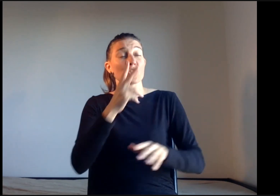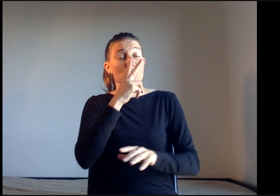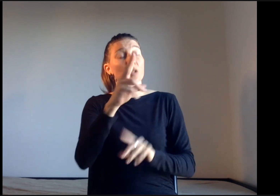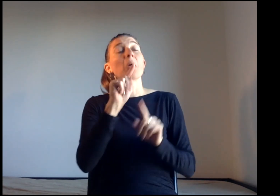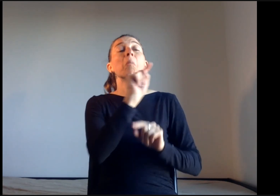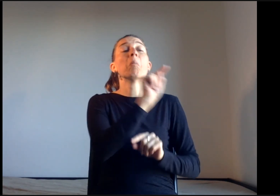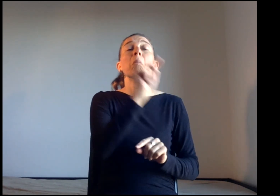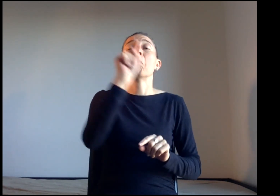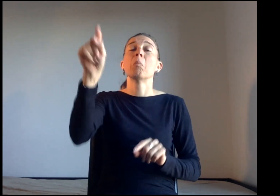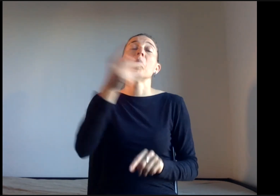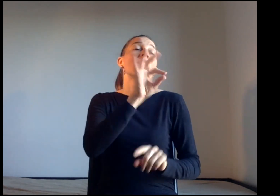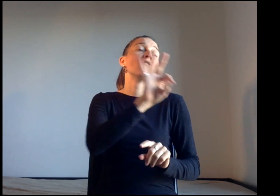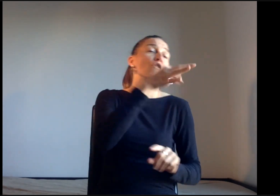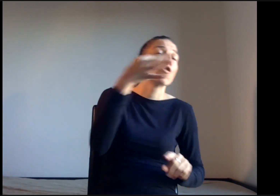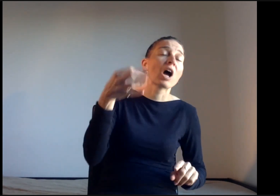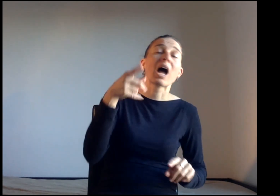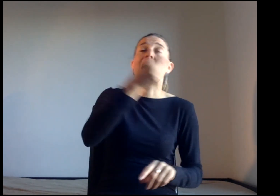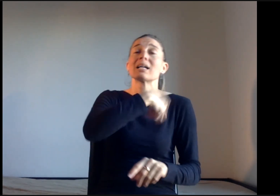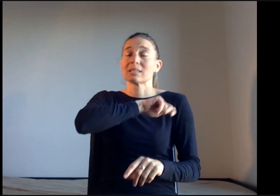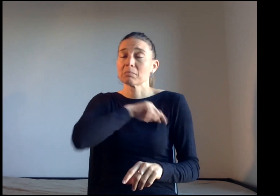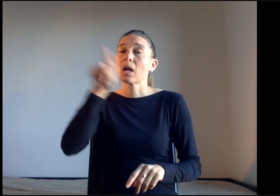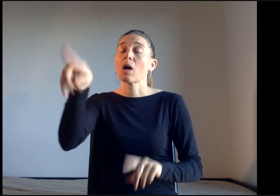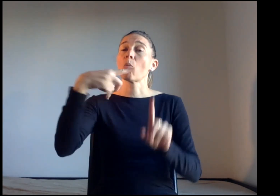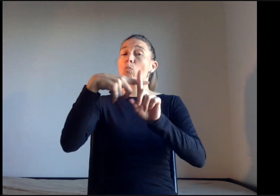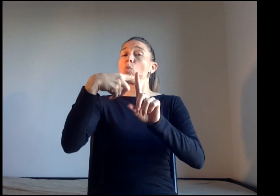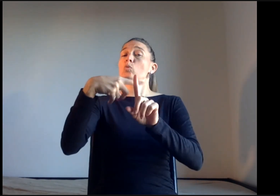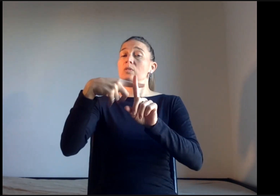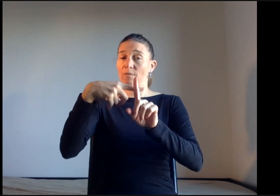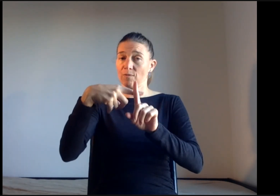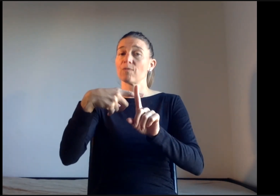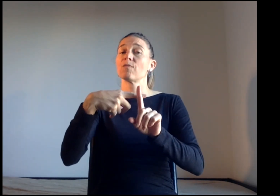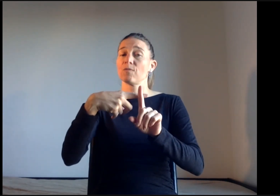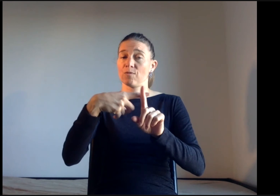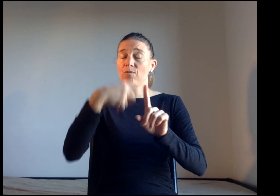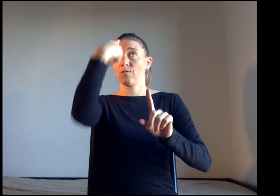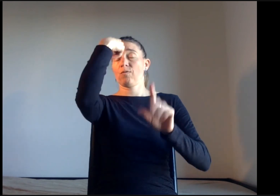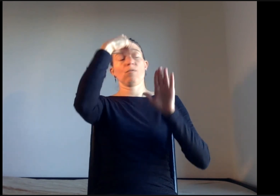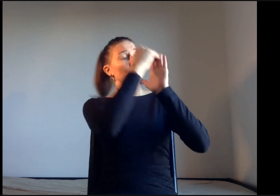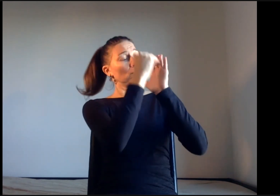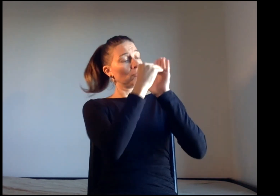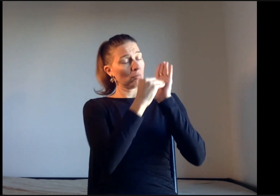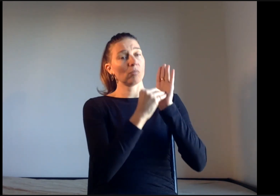for family and persons with disabilities in confinement